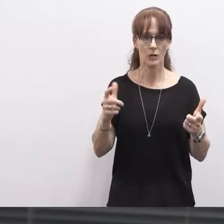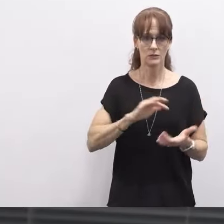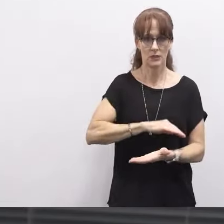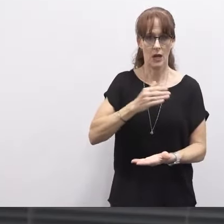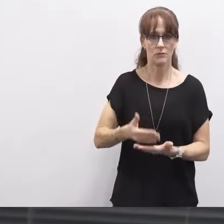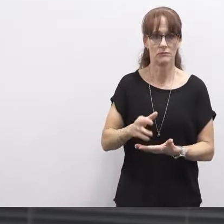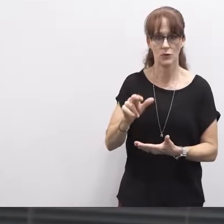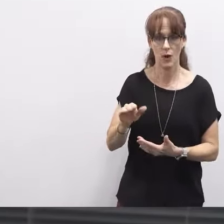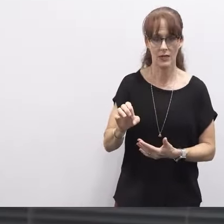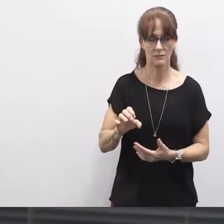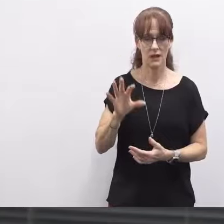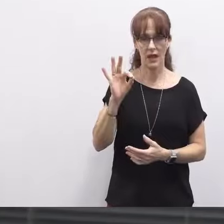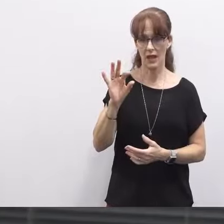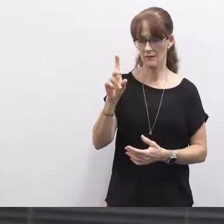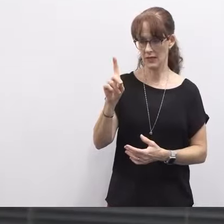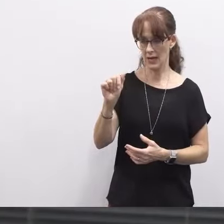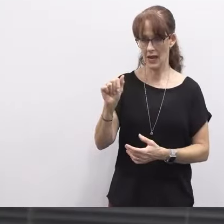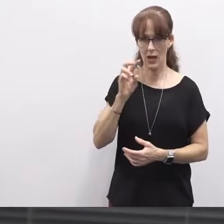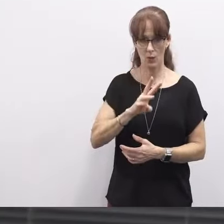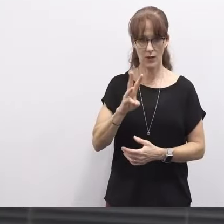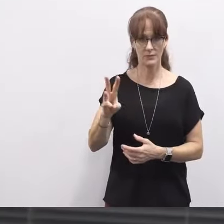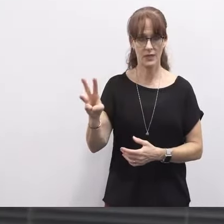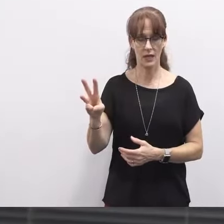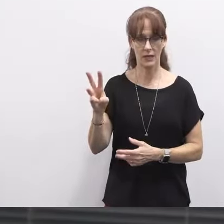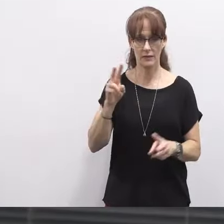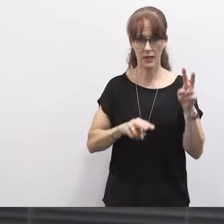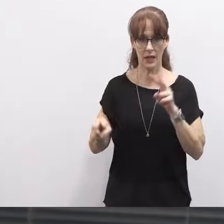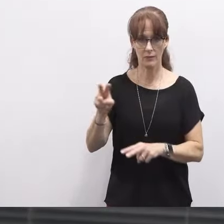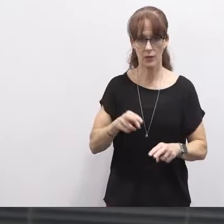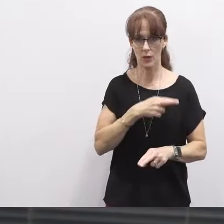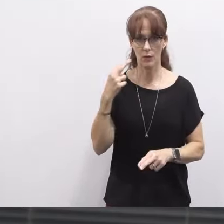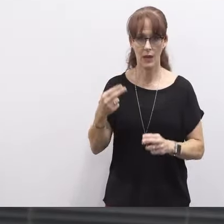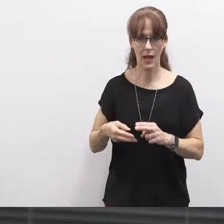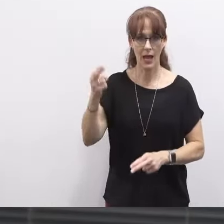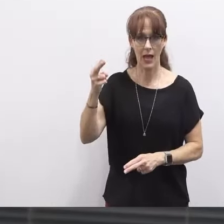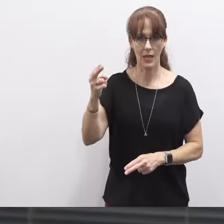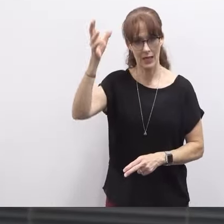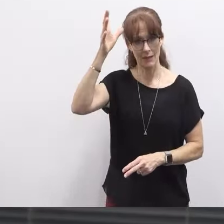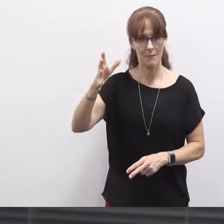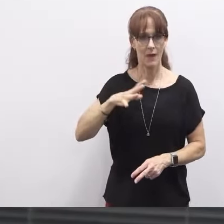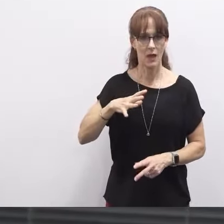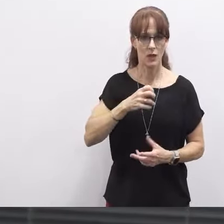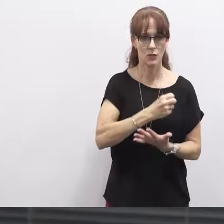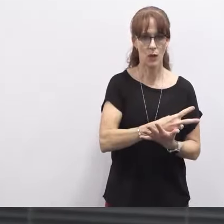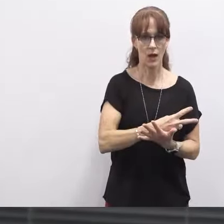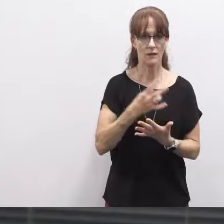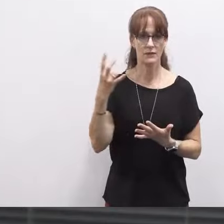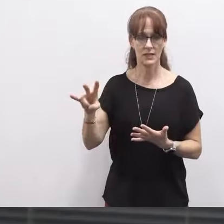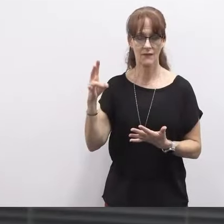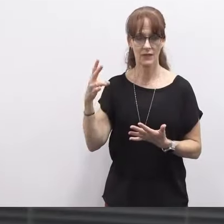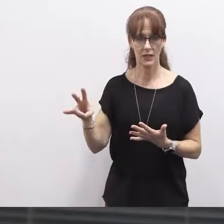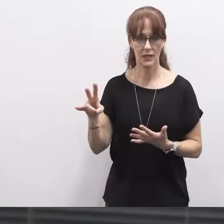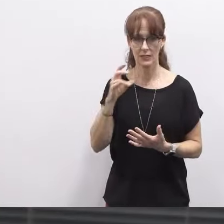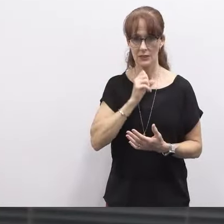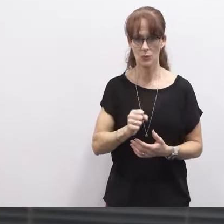According to the FDA website, the observed risk is highest in males, 12 to 17 years of age.